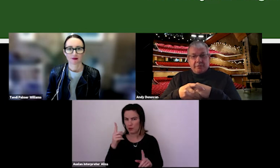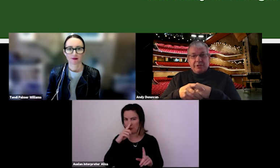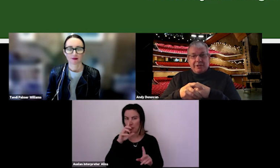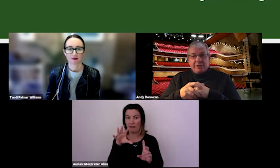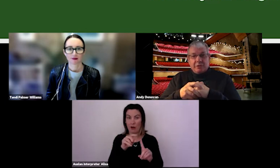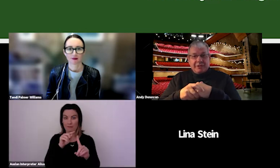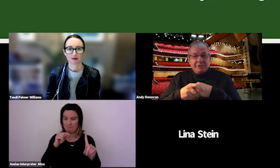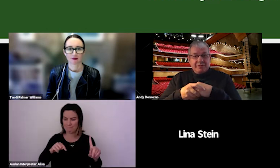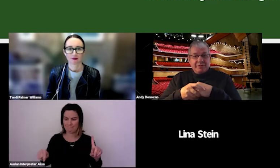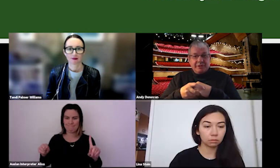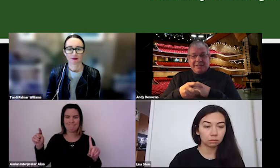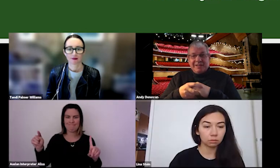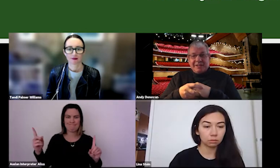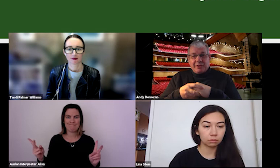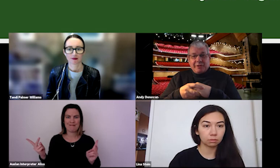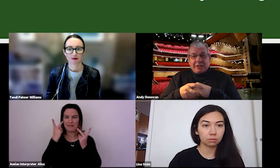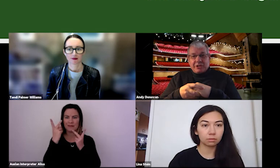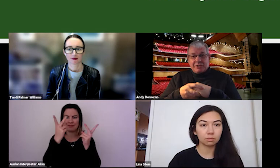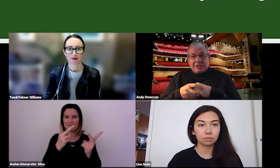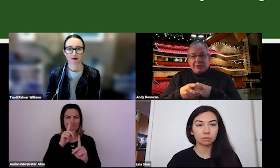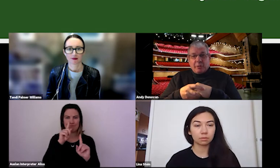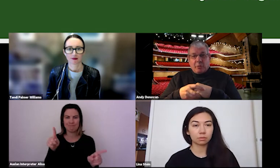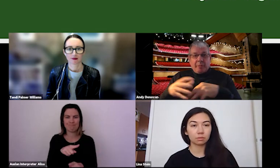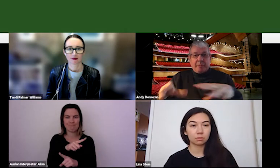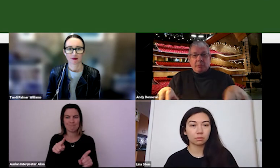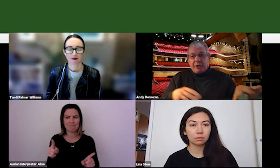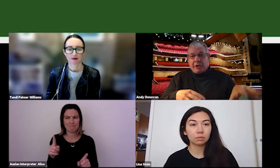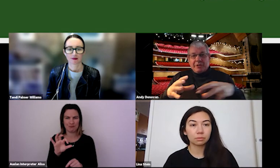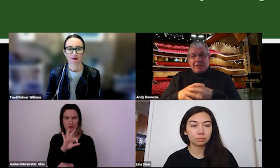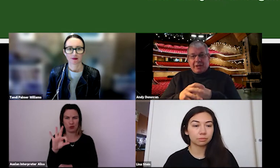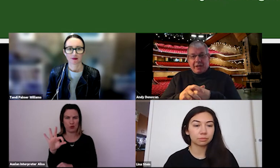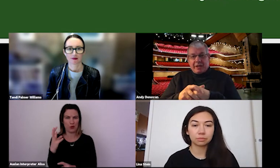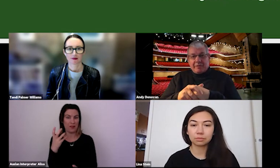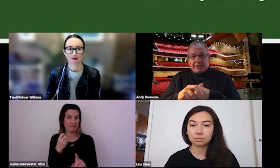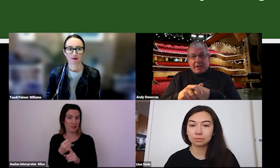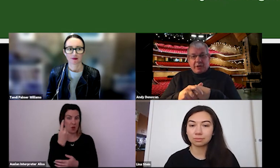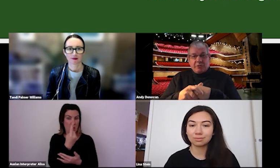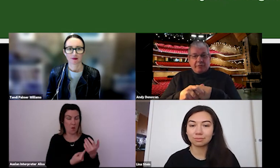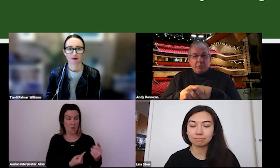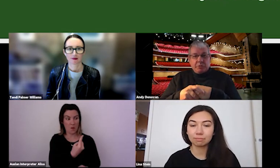interstate and obviously the lockdowns don't affect just where people can go, it affects how you can travel between